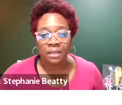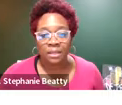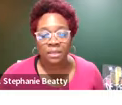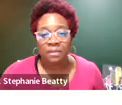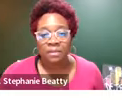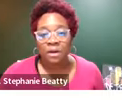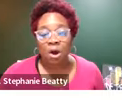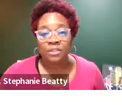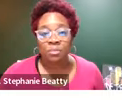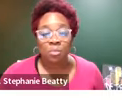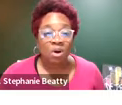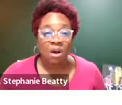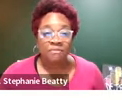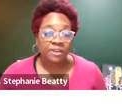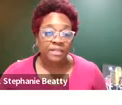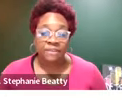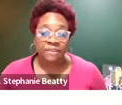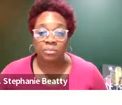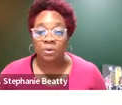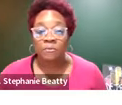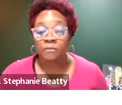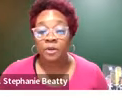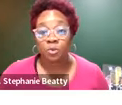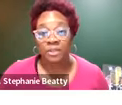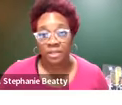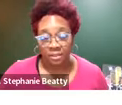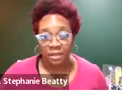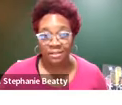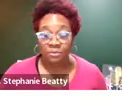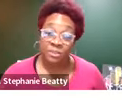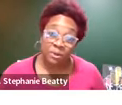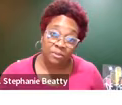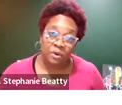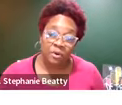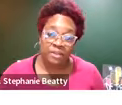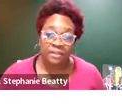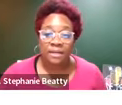and there are also more offerings available virtually, as a result of Covid.